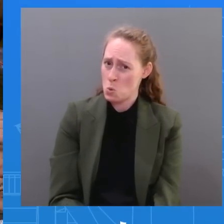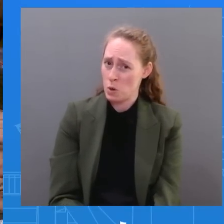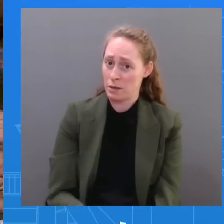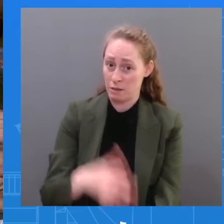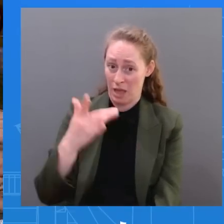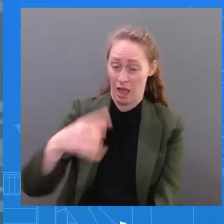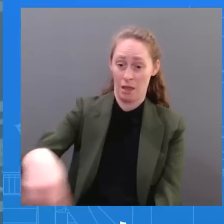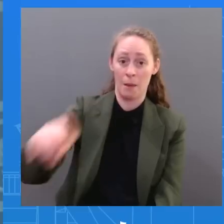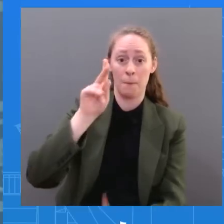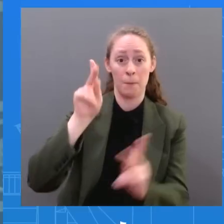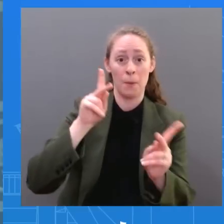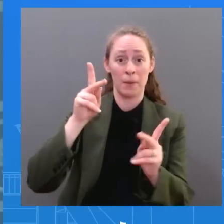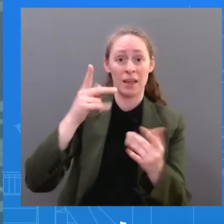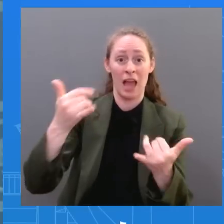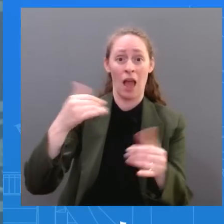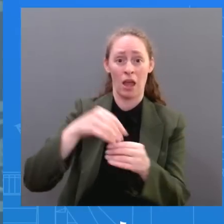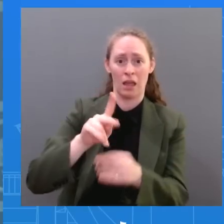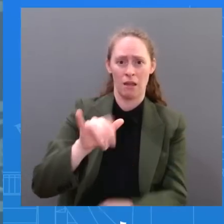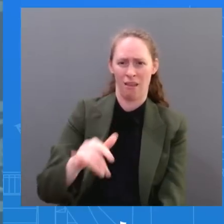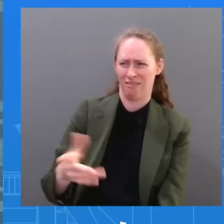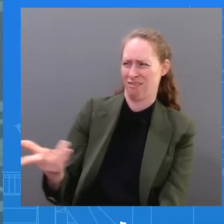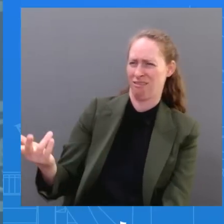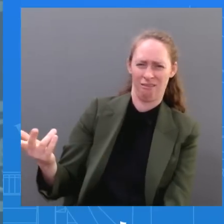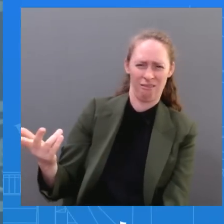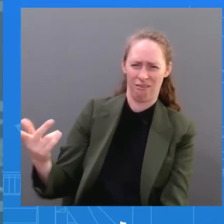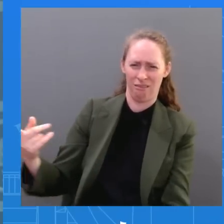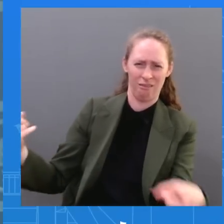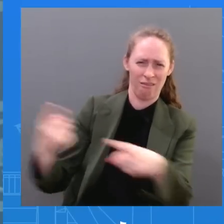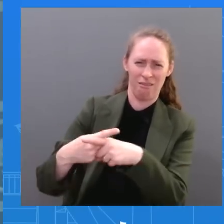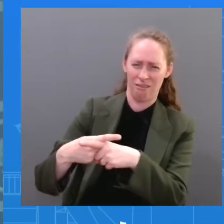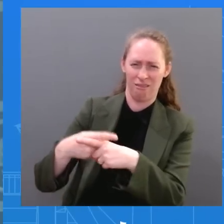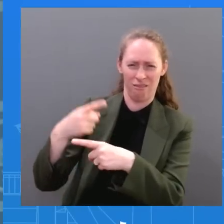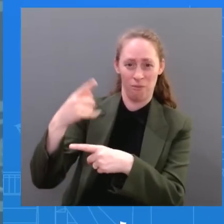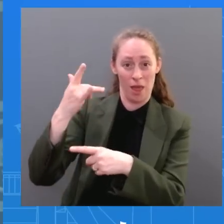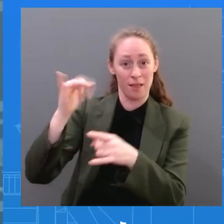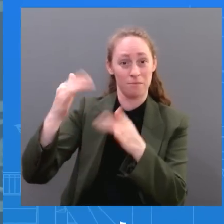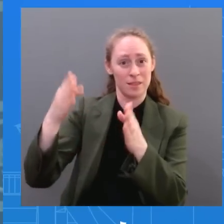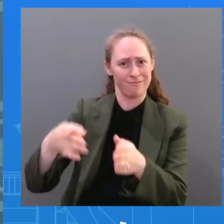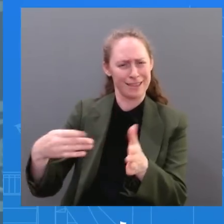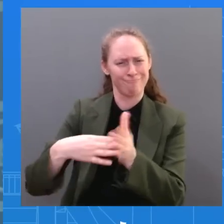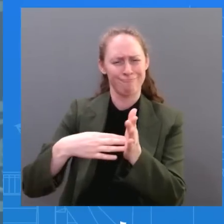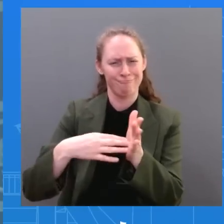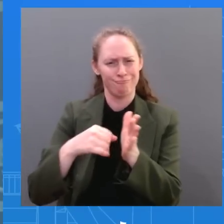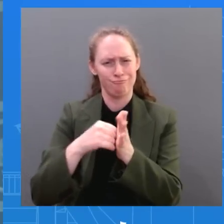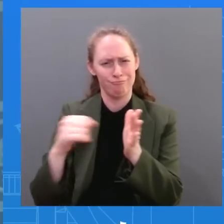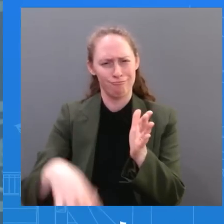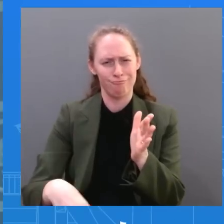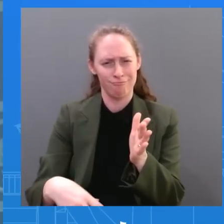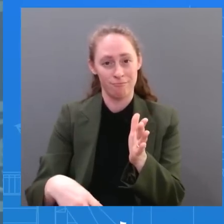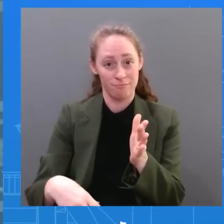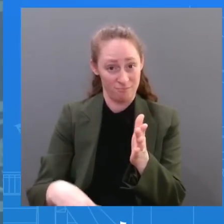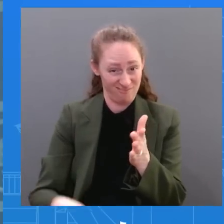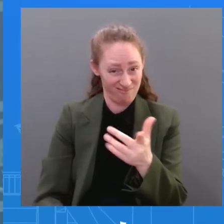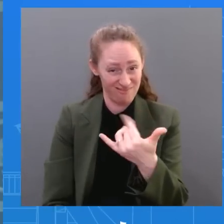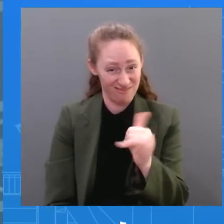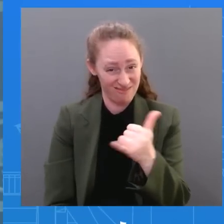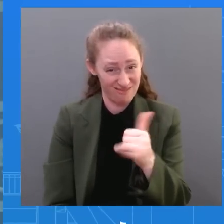I'm not going to comment on something that has not been decided on that -- on any open vacancies. It's still -- currently, it is an open vacancy.